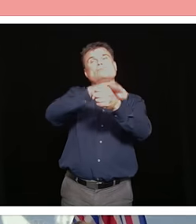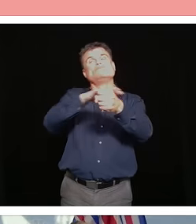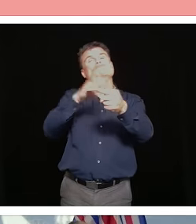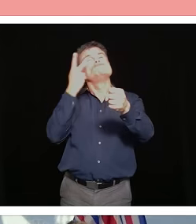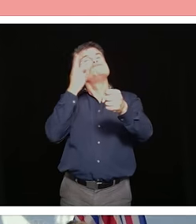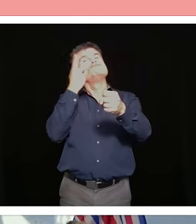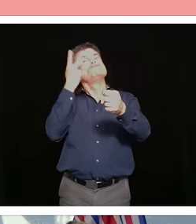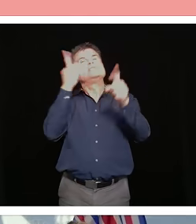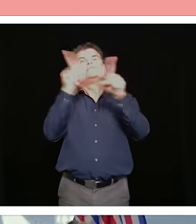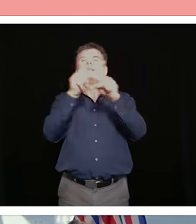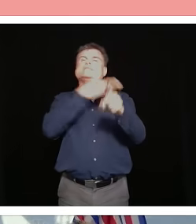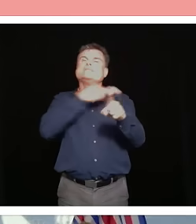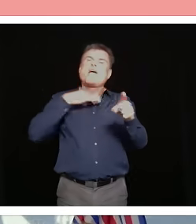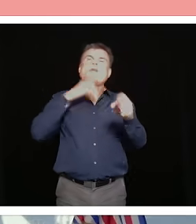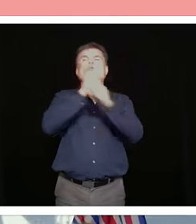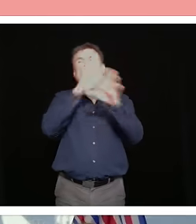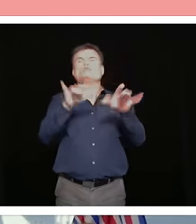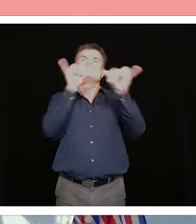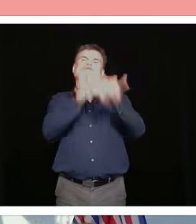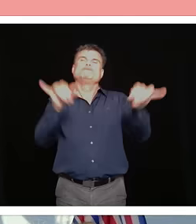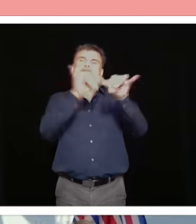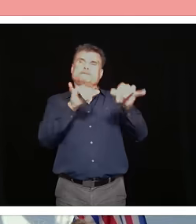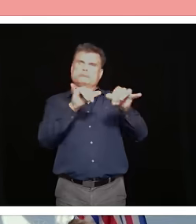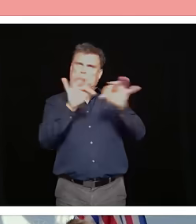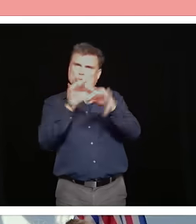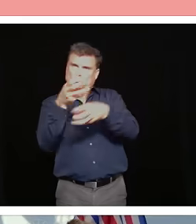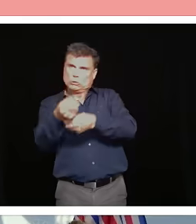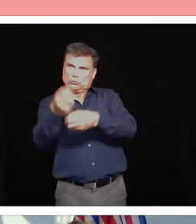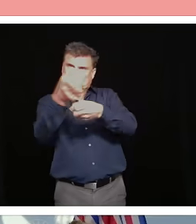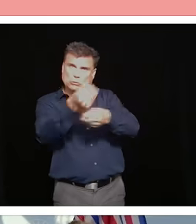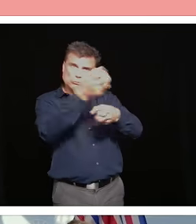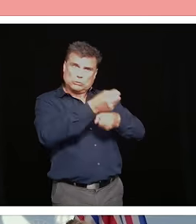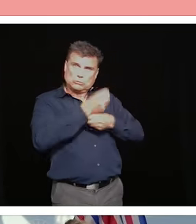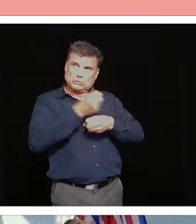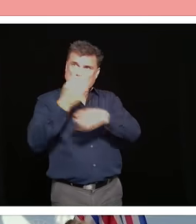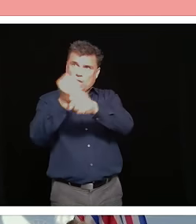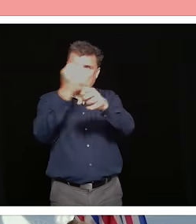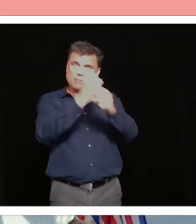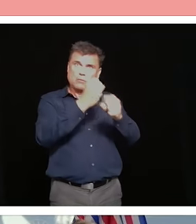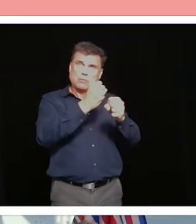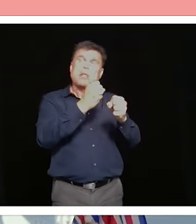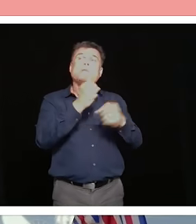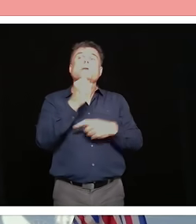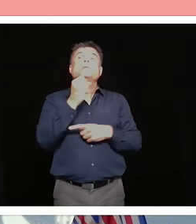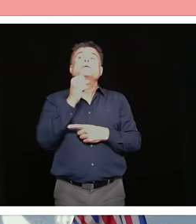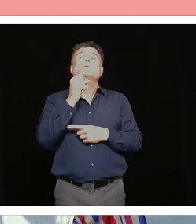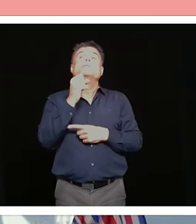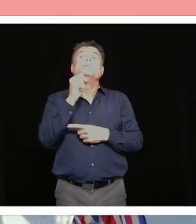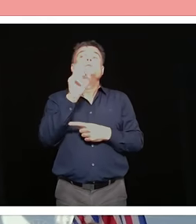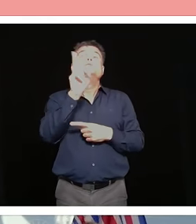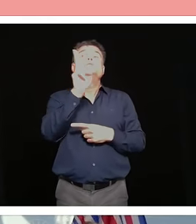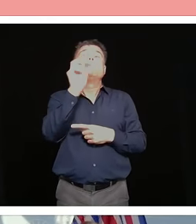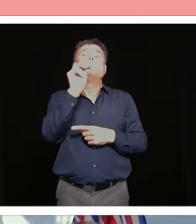that were gradually coming back in the places that we are going. Particularly retail and recreation facilities.